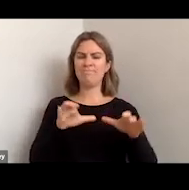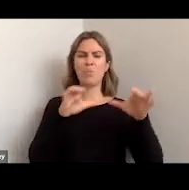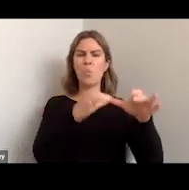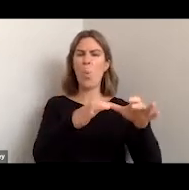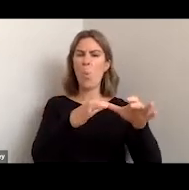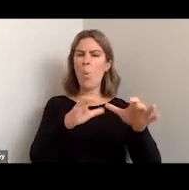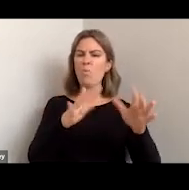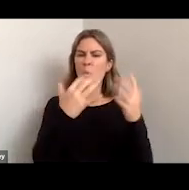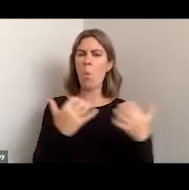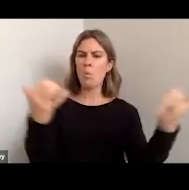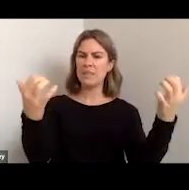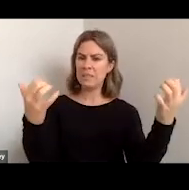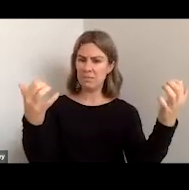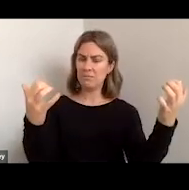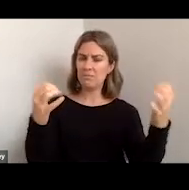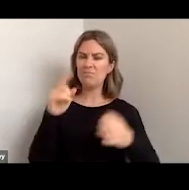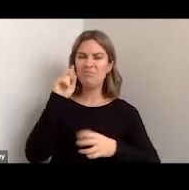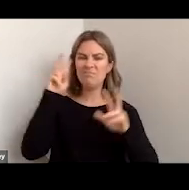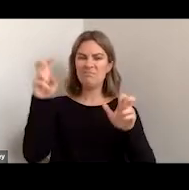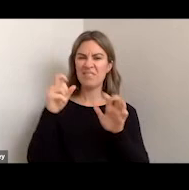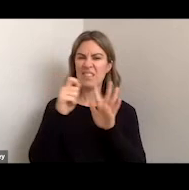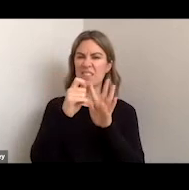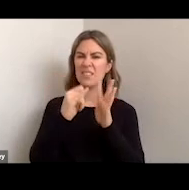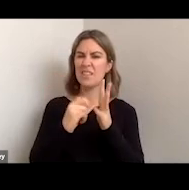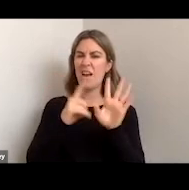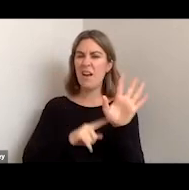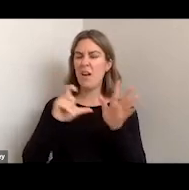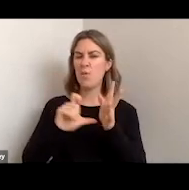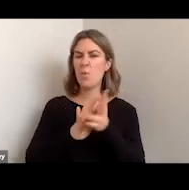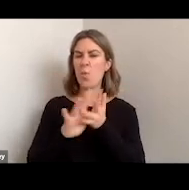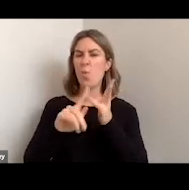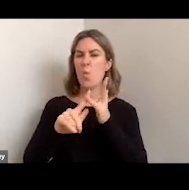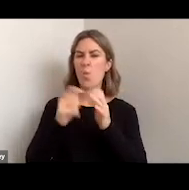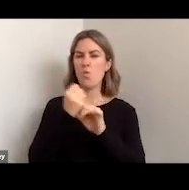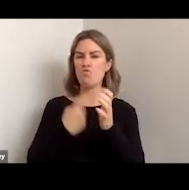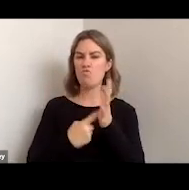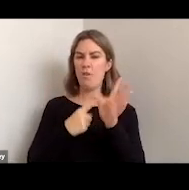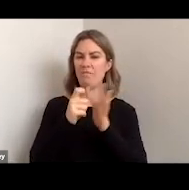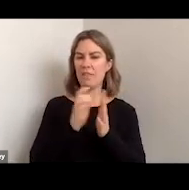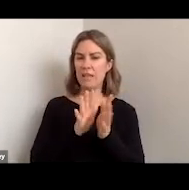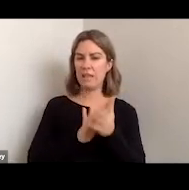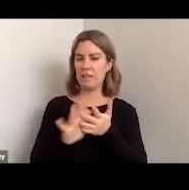is how the algorithm looks at people. It's not demographics. It's